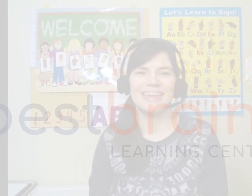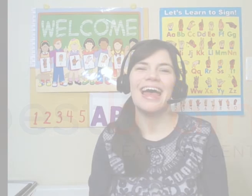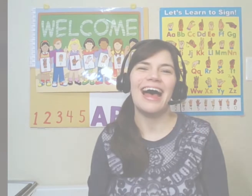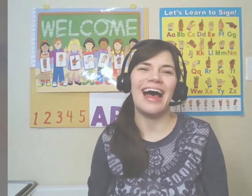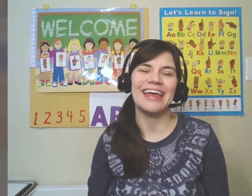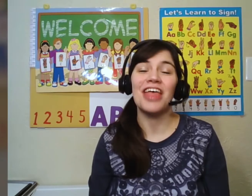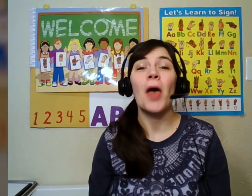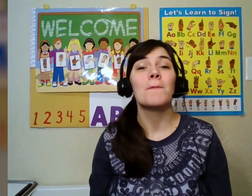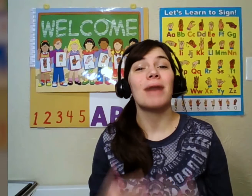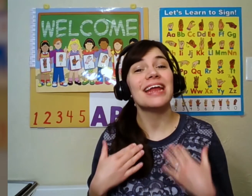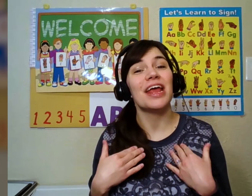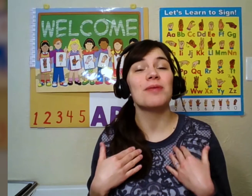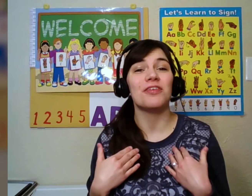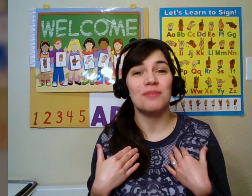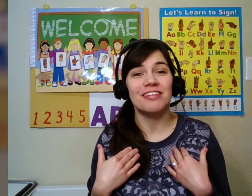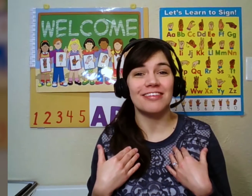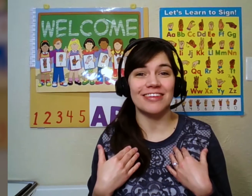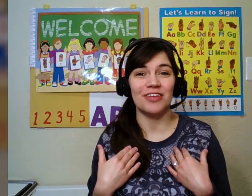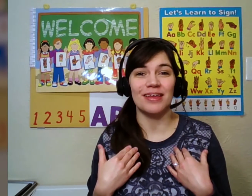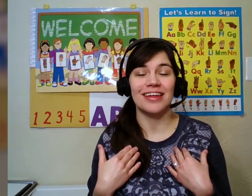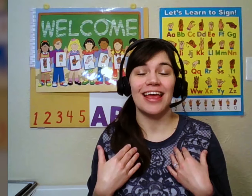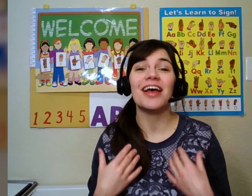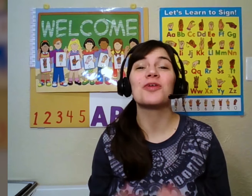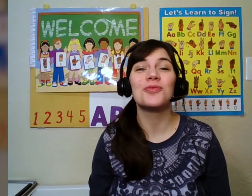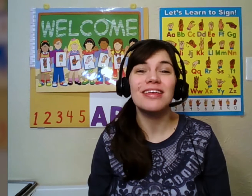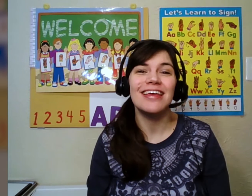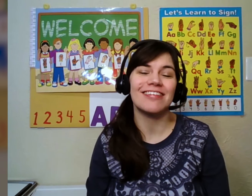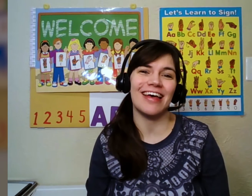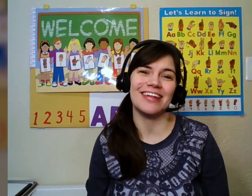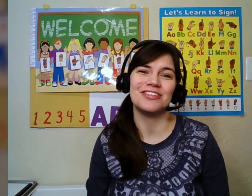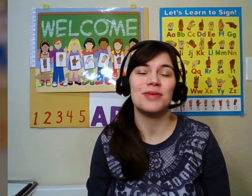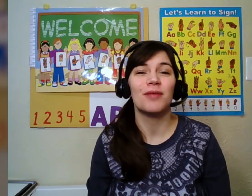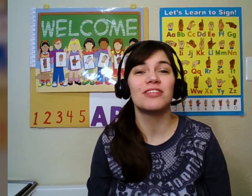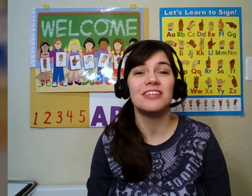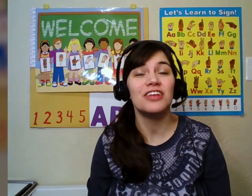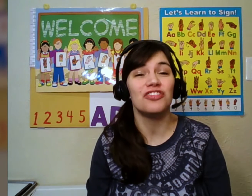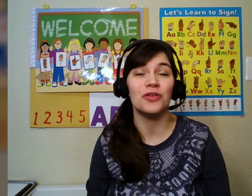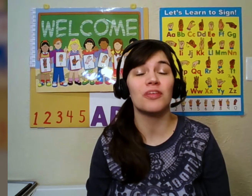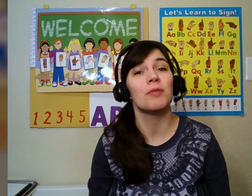Hi, my name is Miss Stedman, and I am really excited to be able to teach you